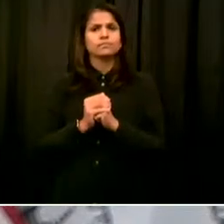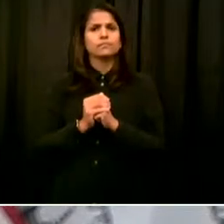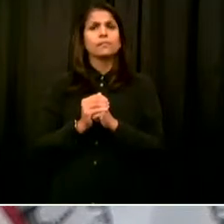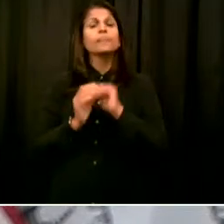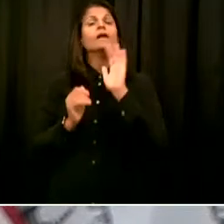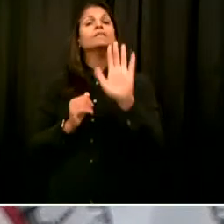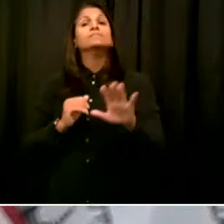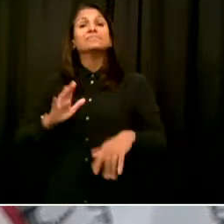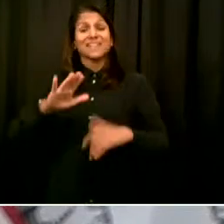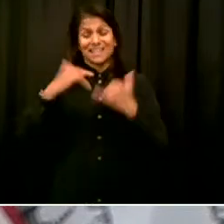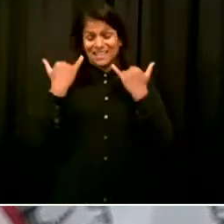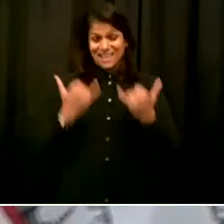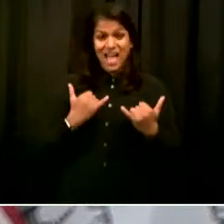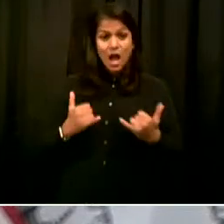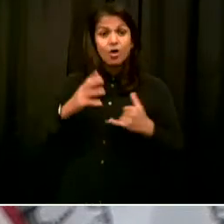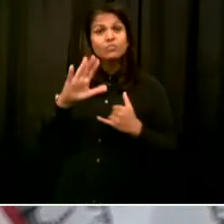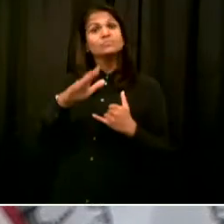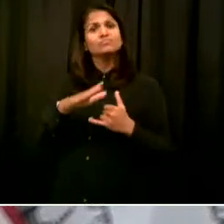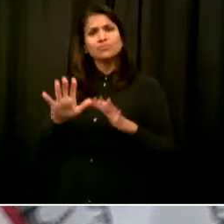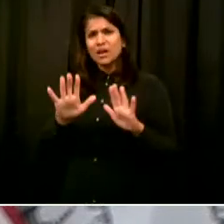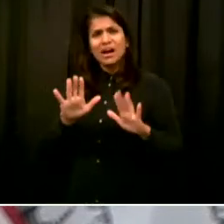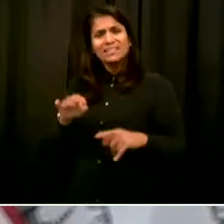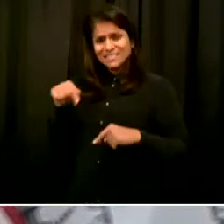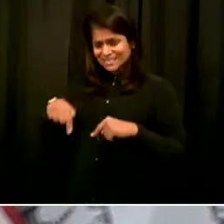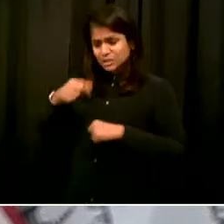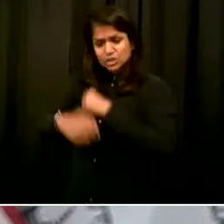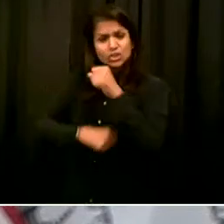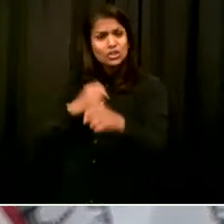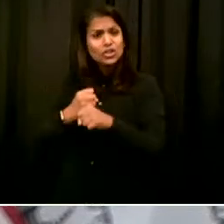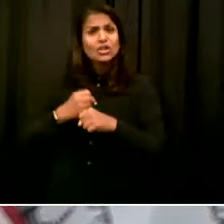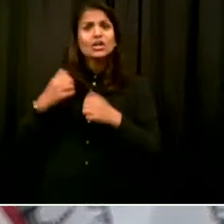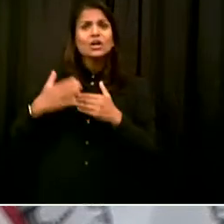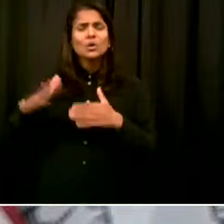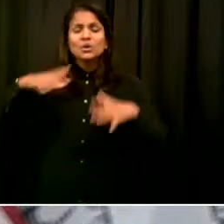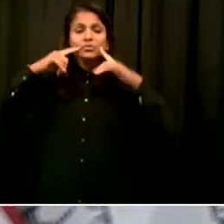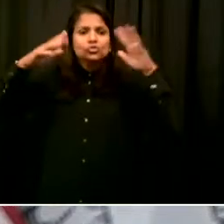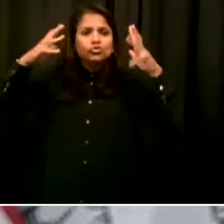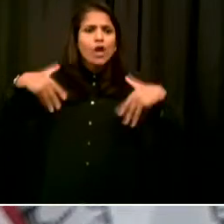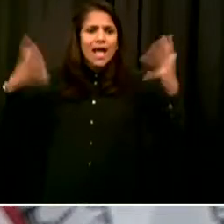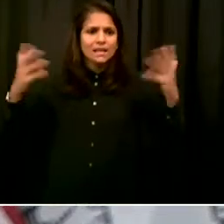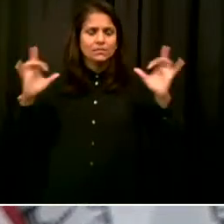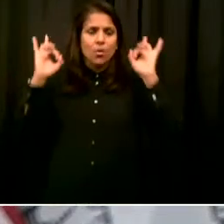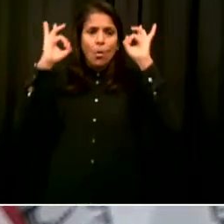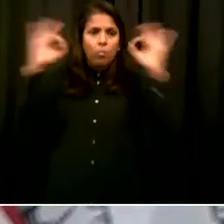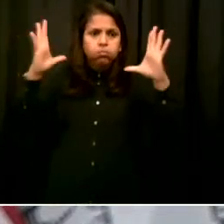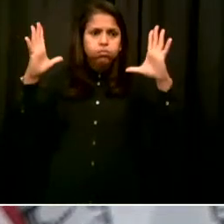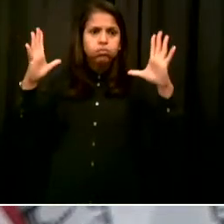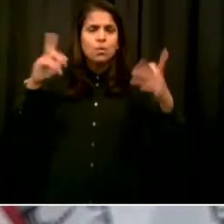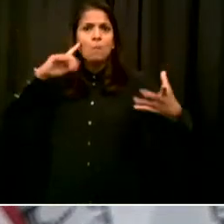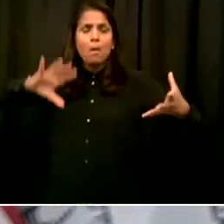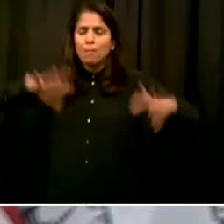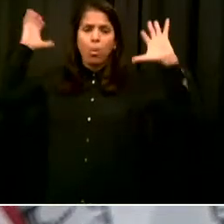YEAR THAT IS UNIMAGINABLE. I THINK BECAUSE WE ARE IN THE MIMIDLDE OF IT THAT WE HAVE